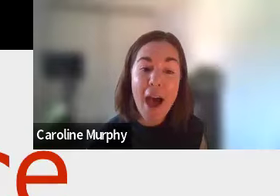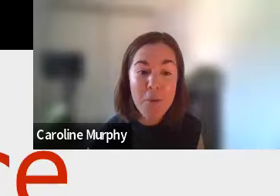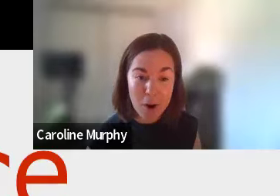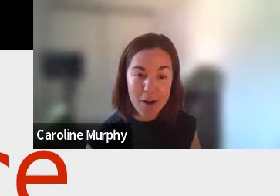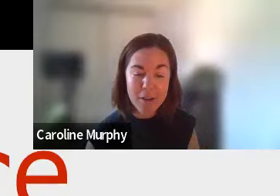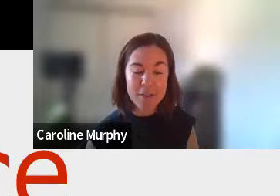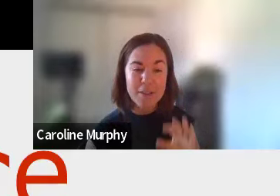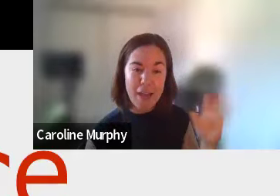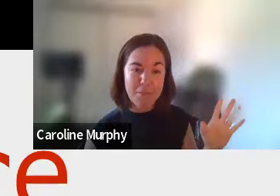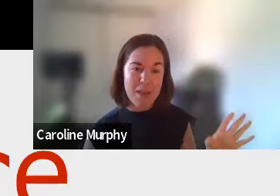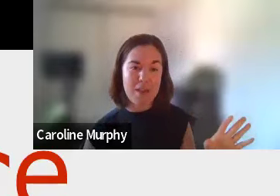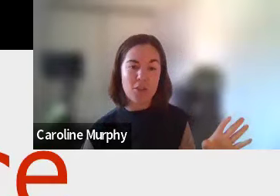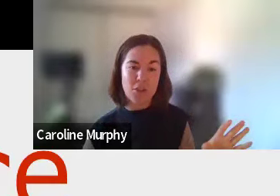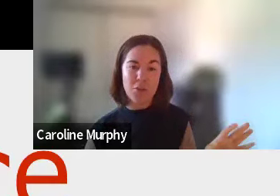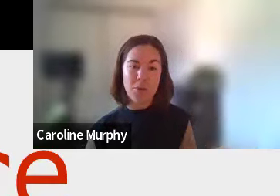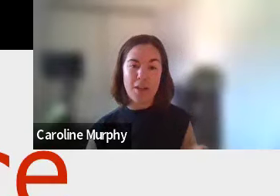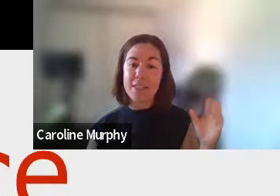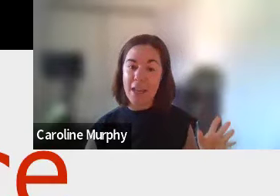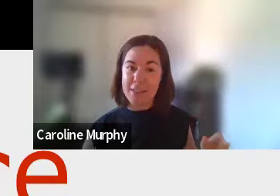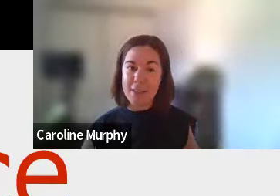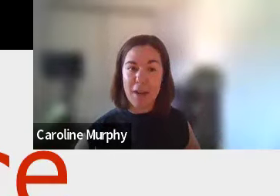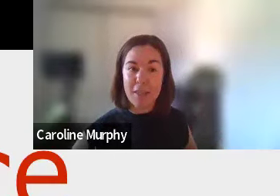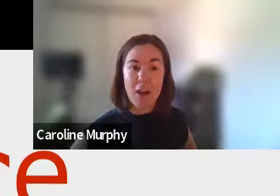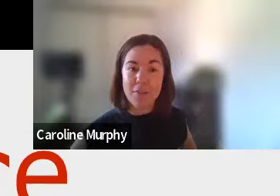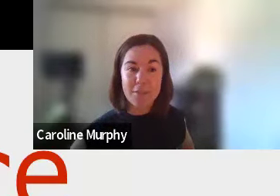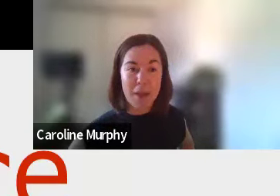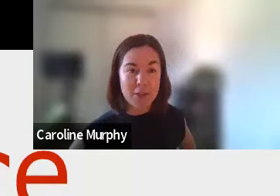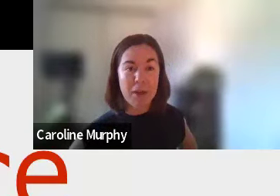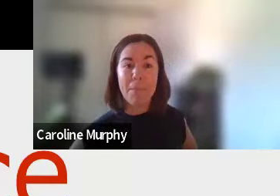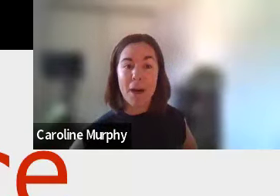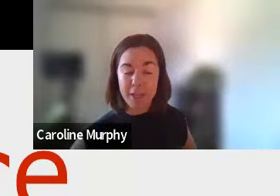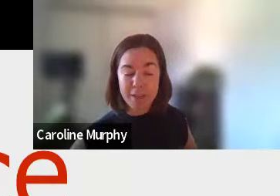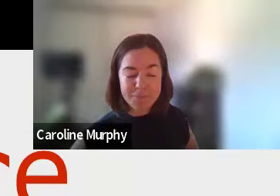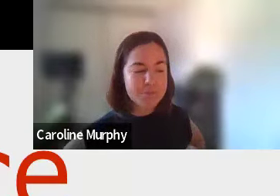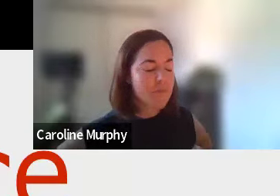That work led me to a detail assignment at the Office of Management and Budget.